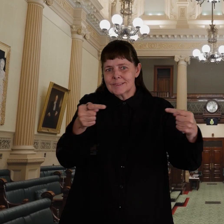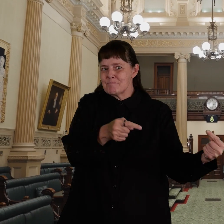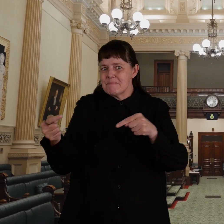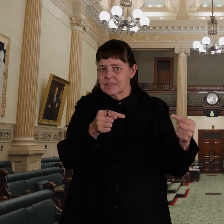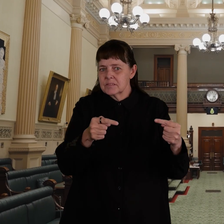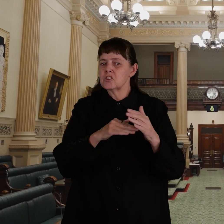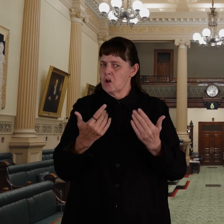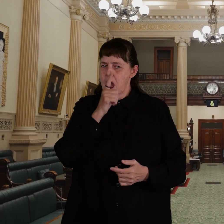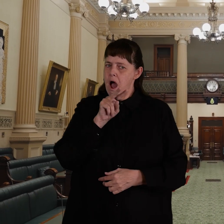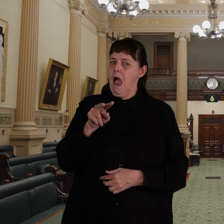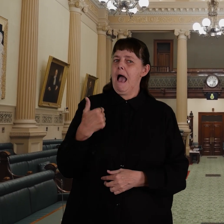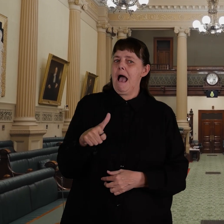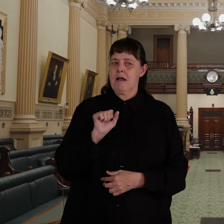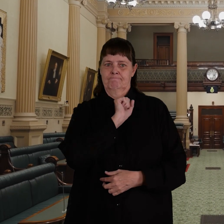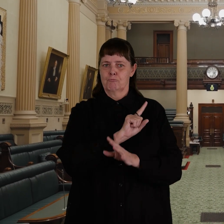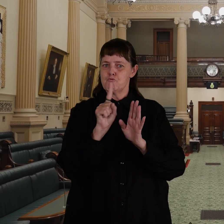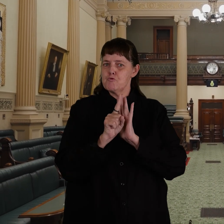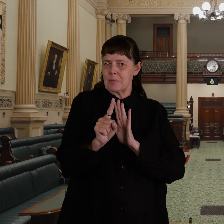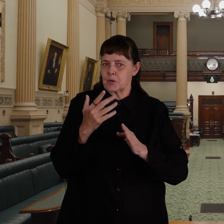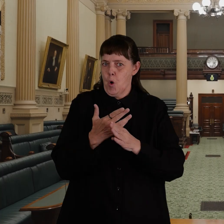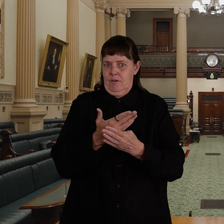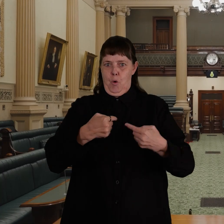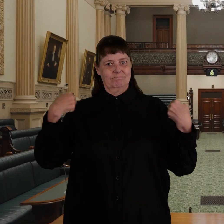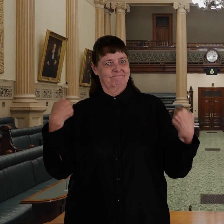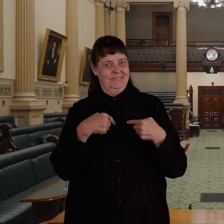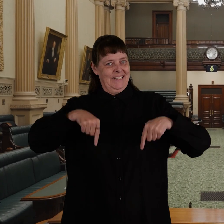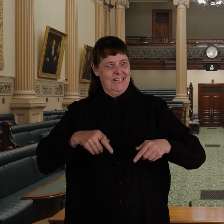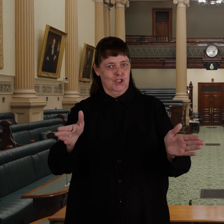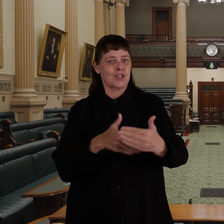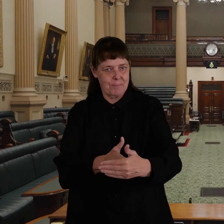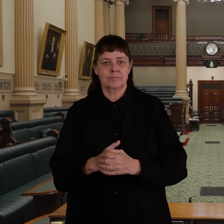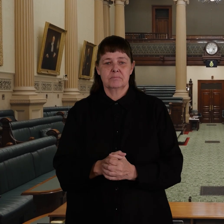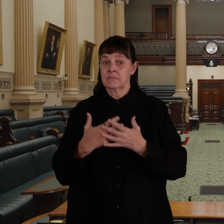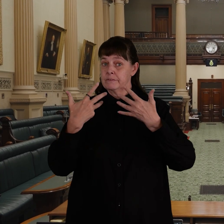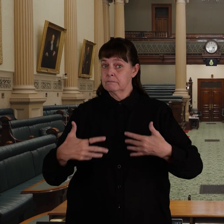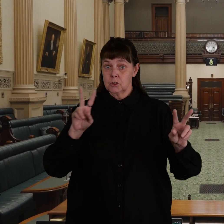can see how their representatives are working for them in this chamber. We’ve had a look at where